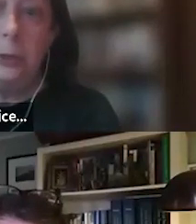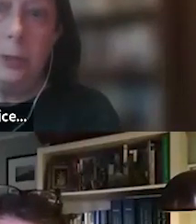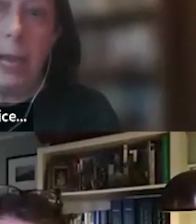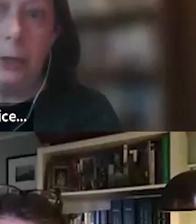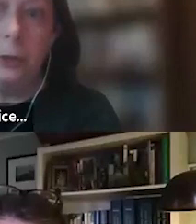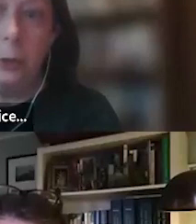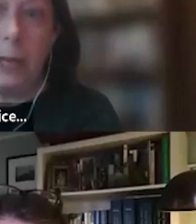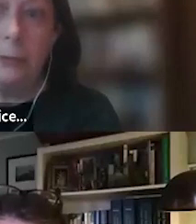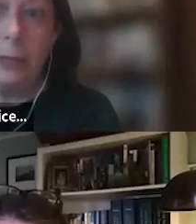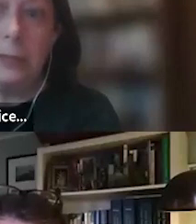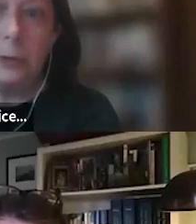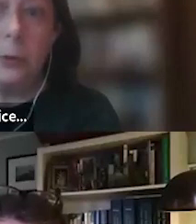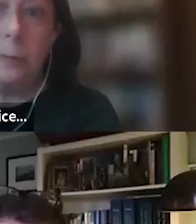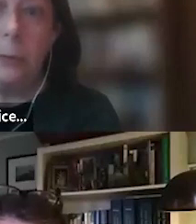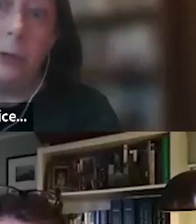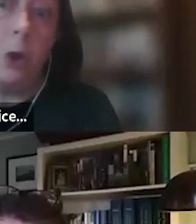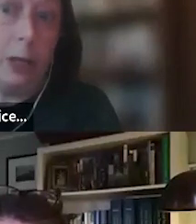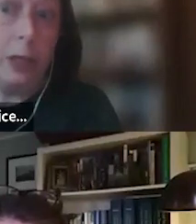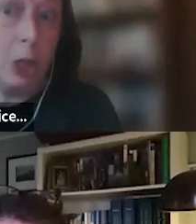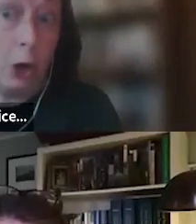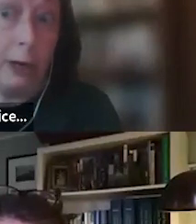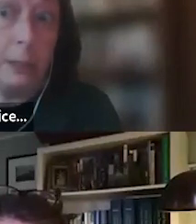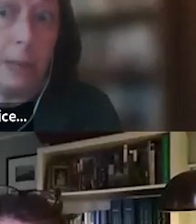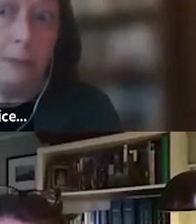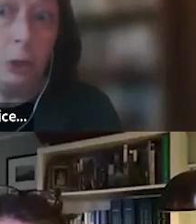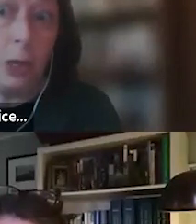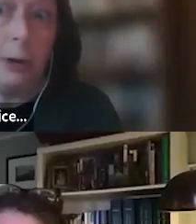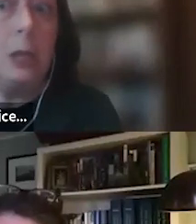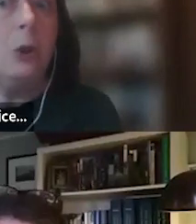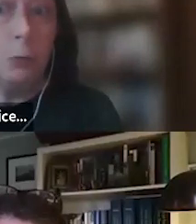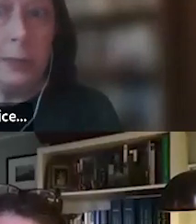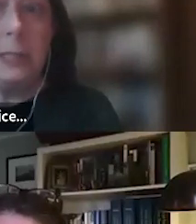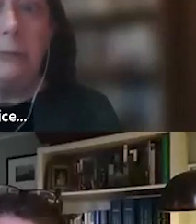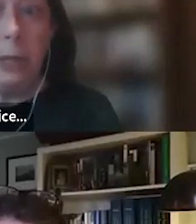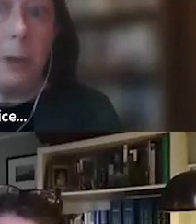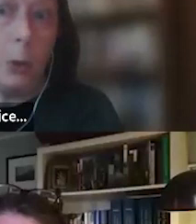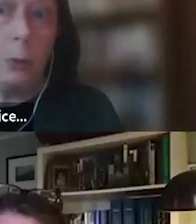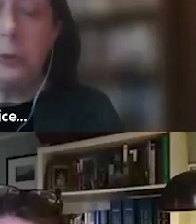to the Title II benefits, so you would be what we call a concurrent beneficiary, receiving both,